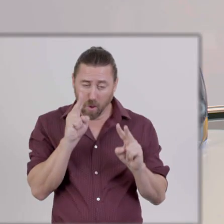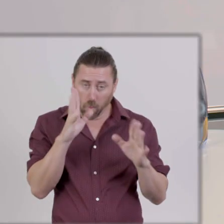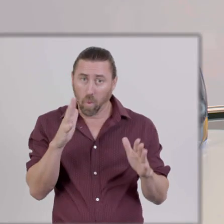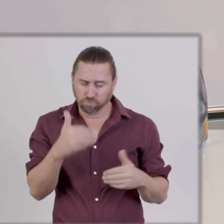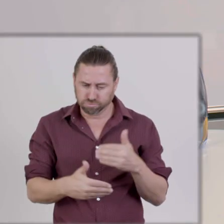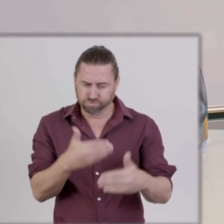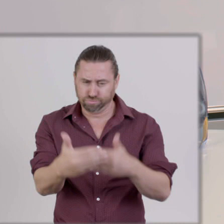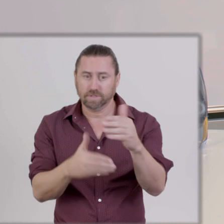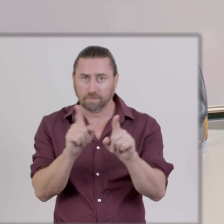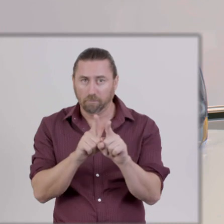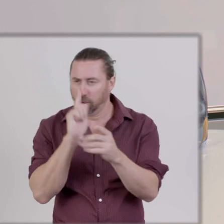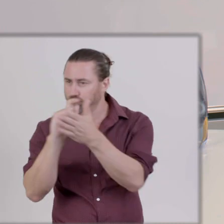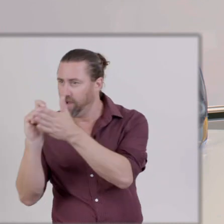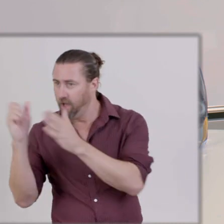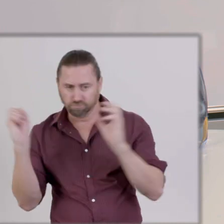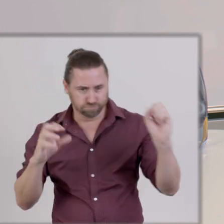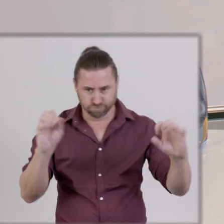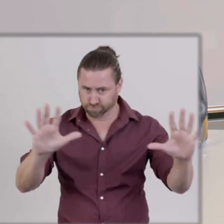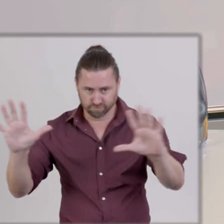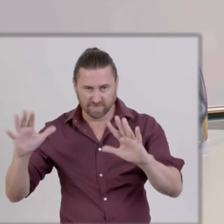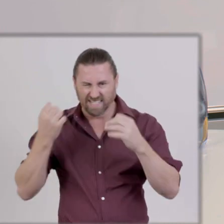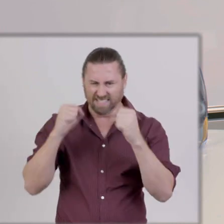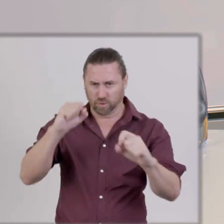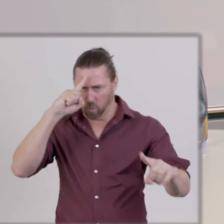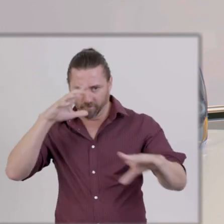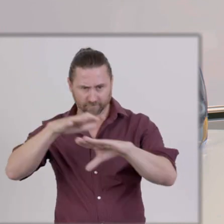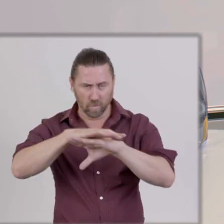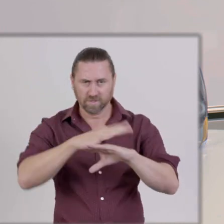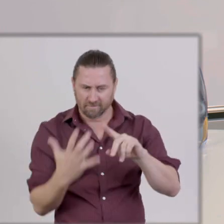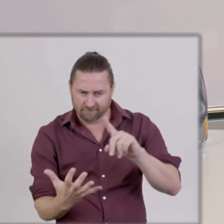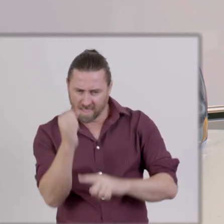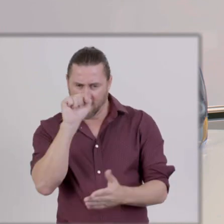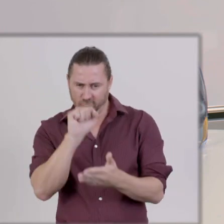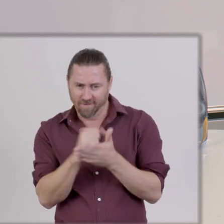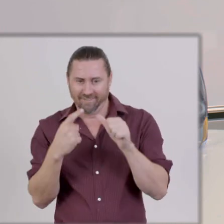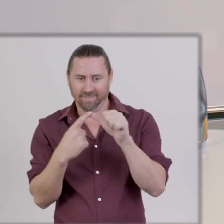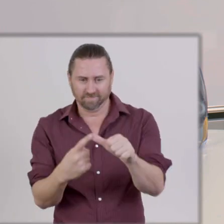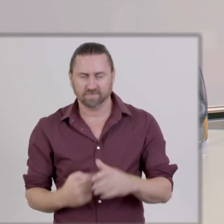everyone can write and solve expressions the same way, preventing any confusion.